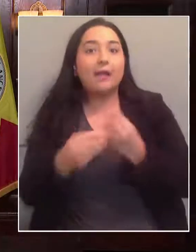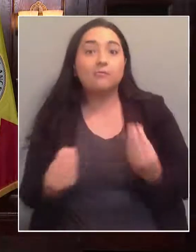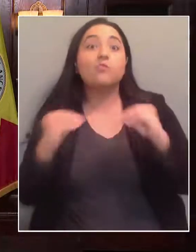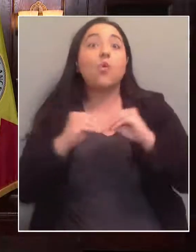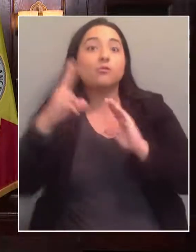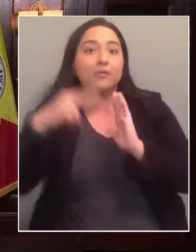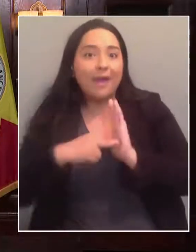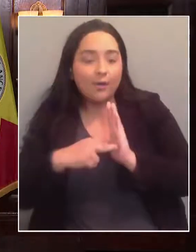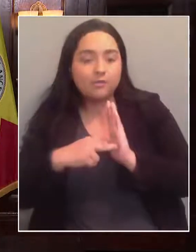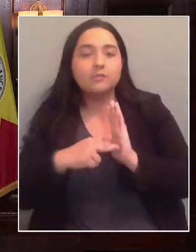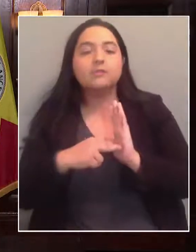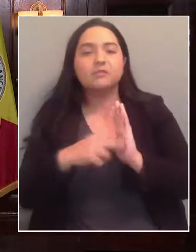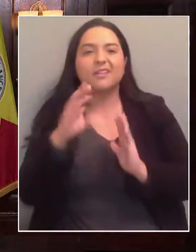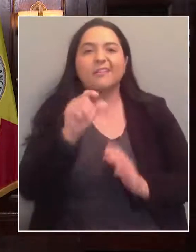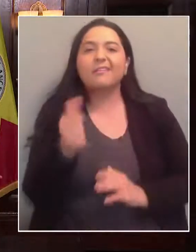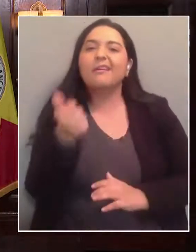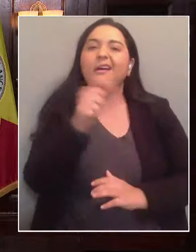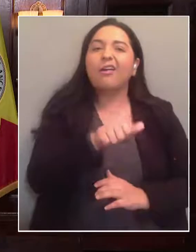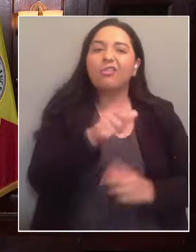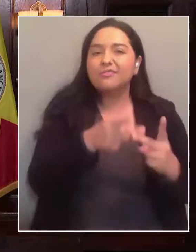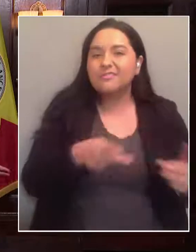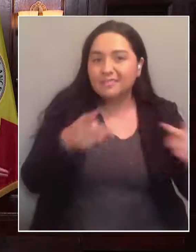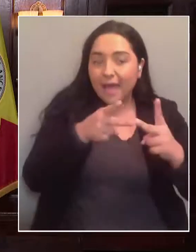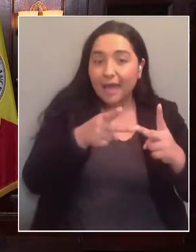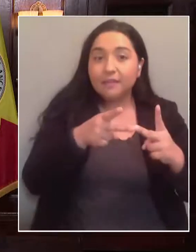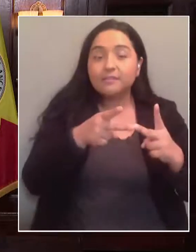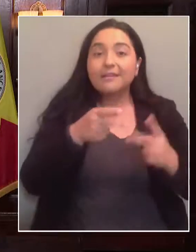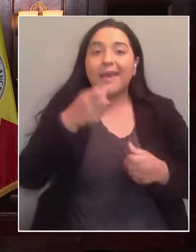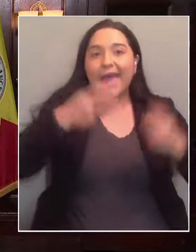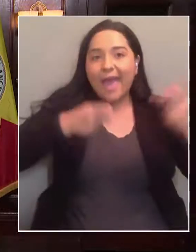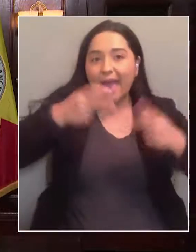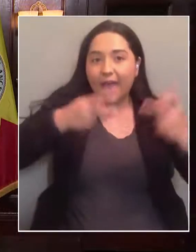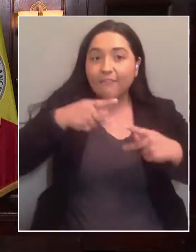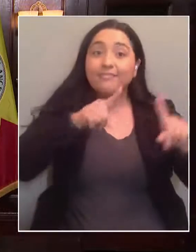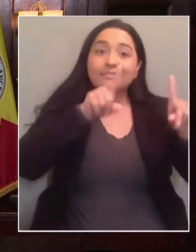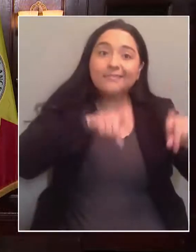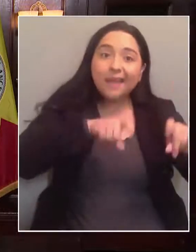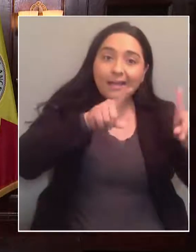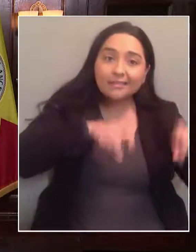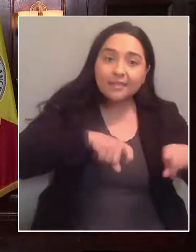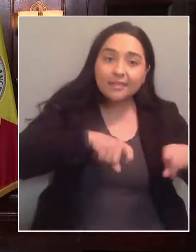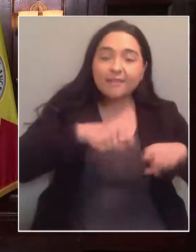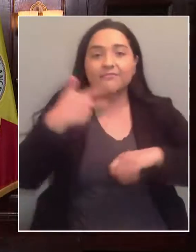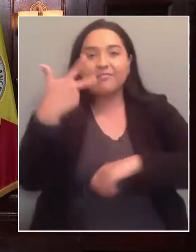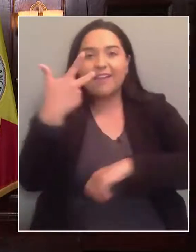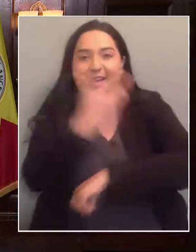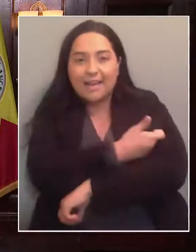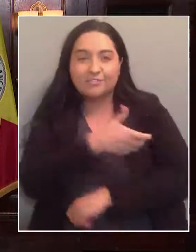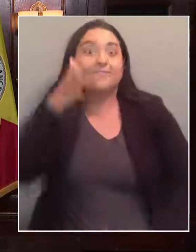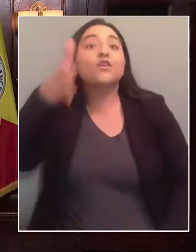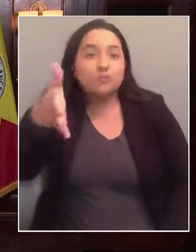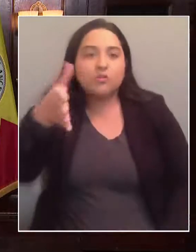HYBRID SITES TO BE ABLE TO DO TEST ANDING VACCINATIONS AT SOME FUTURE SITE SO. STAND BY